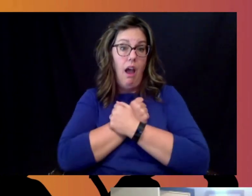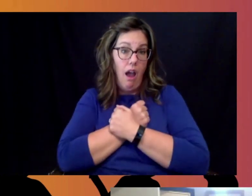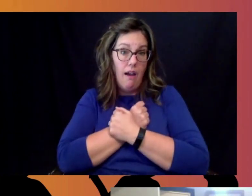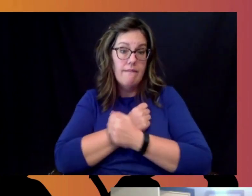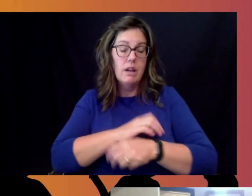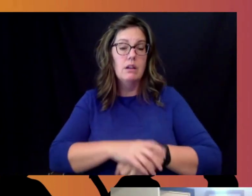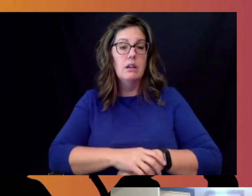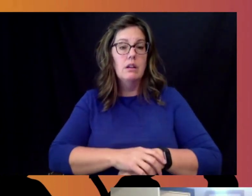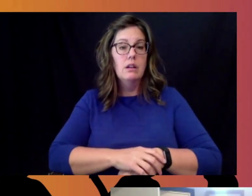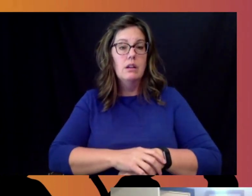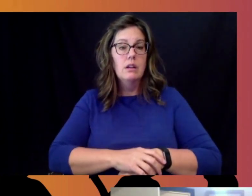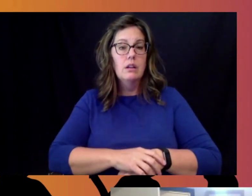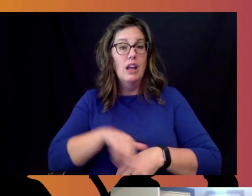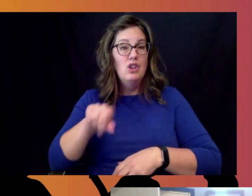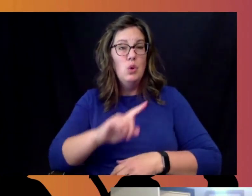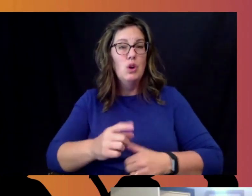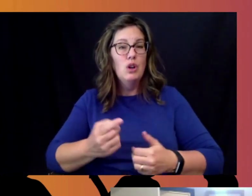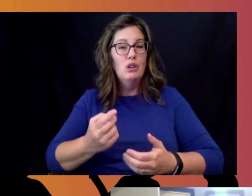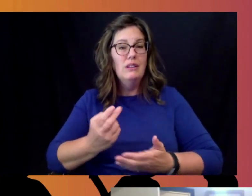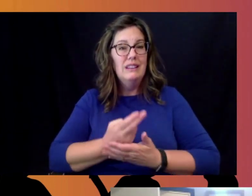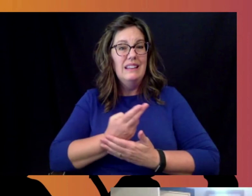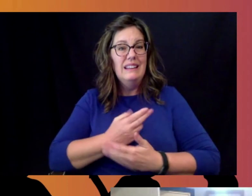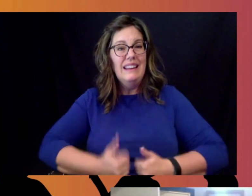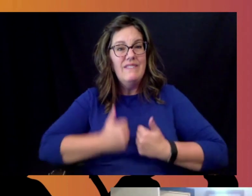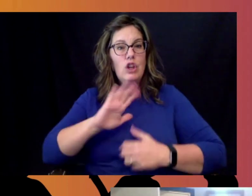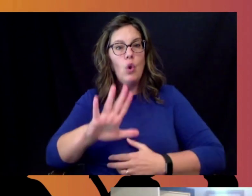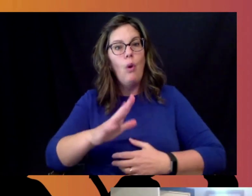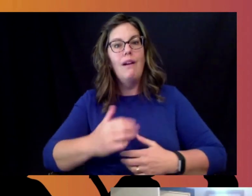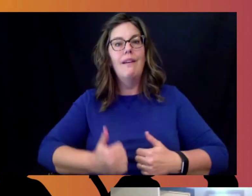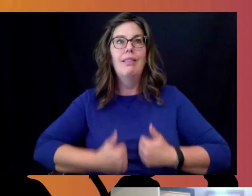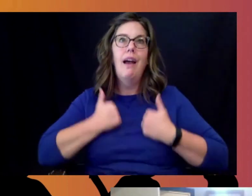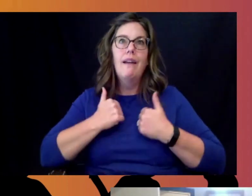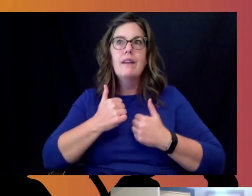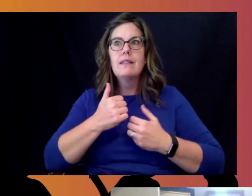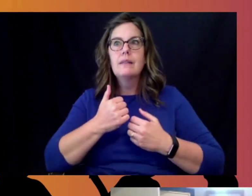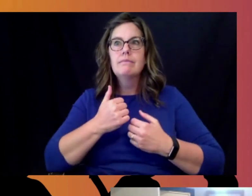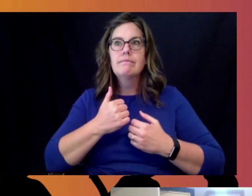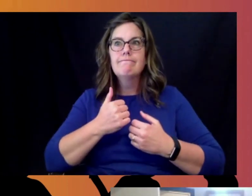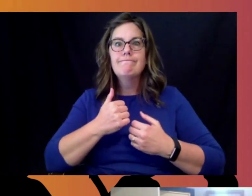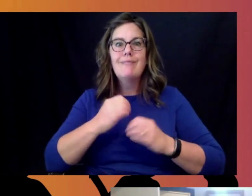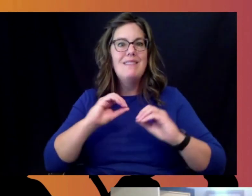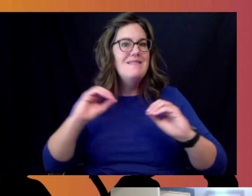in an unapologetic free beautiful honest way i think that's that's a really good question that